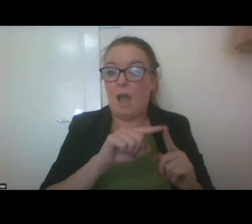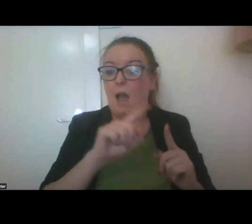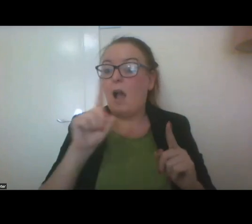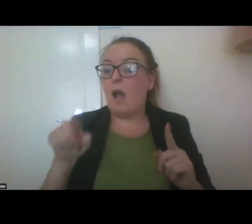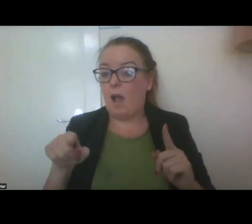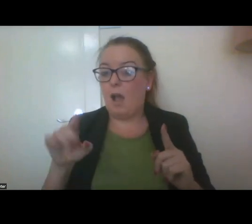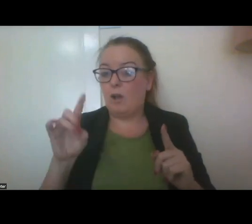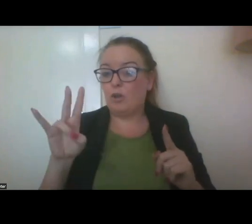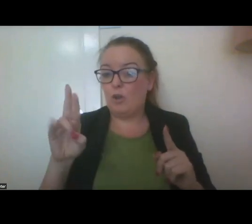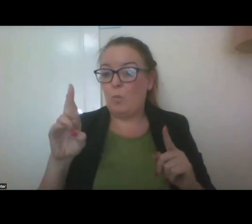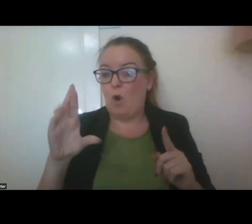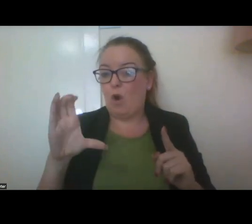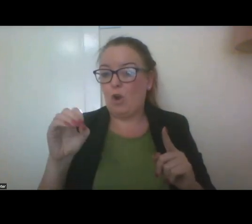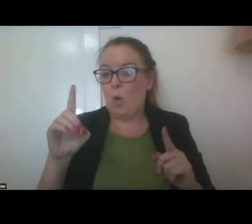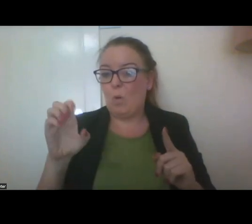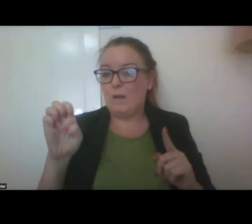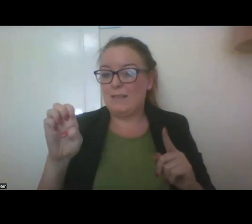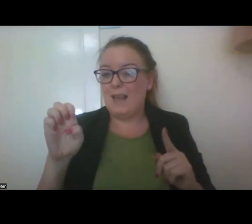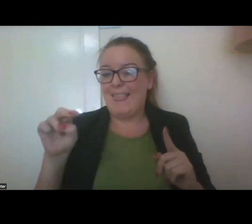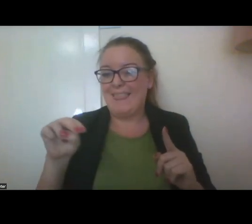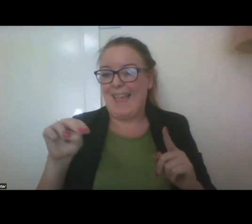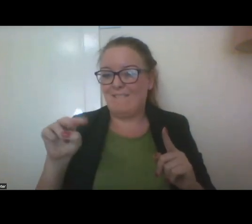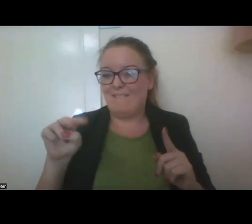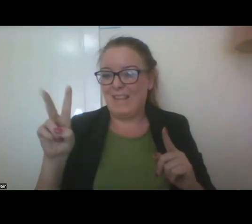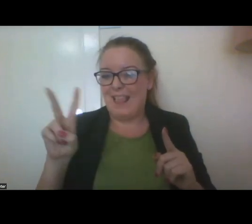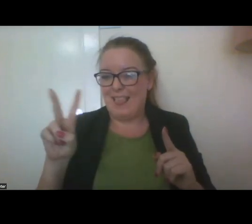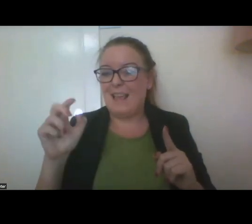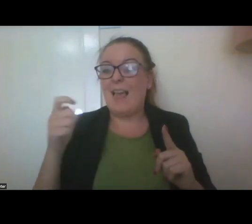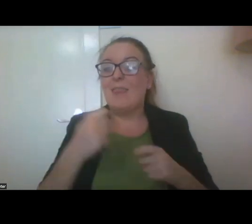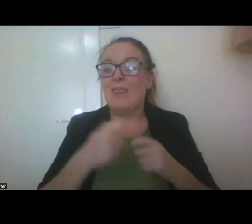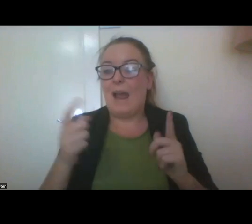I'm making it very basic. I'm sure there's a lot of technical detail there,